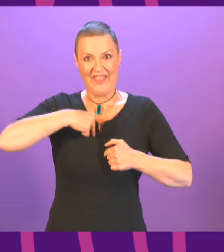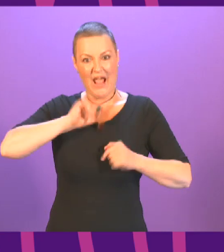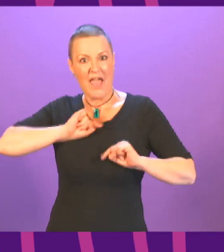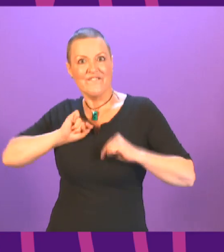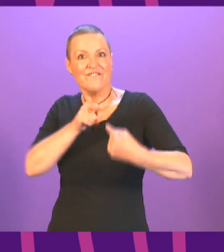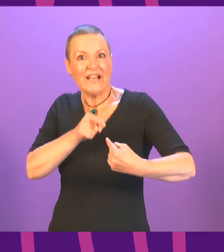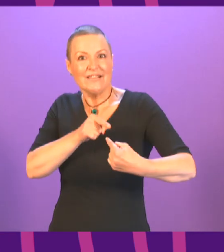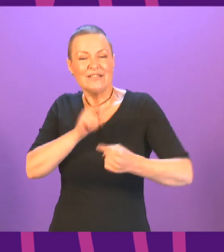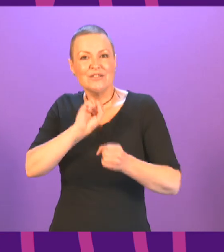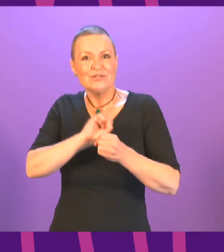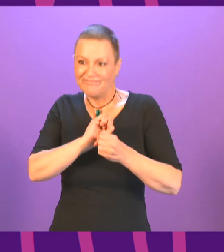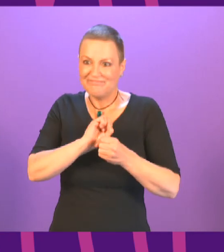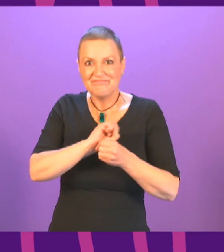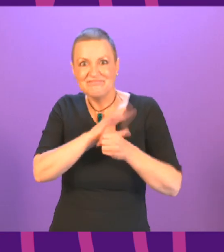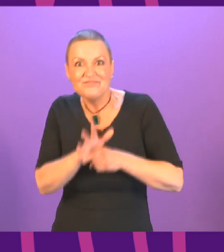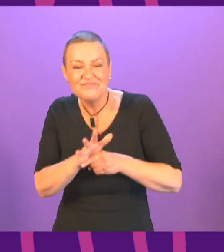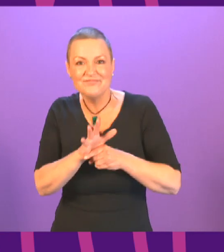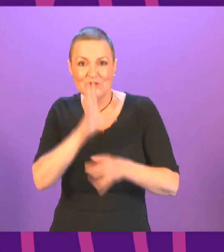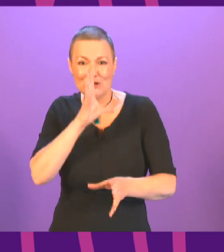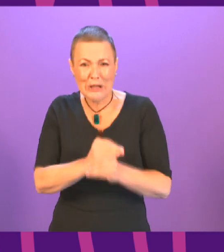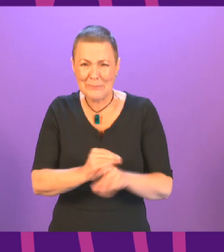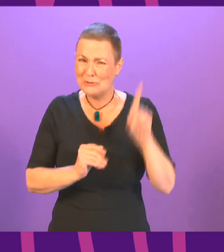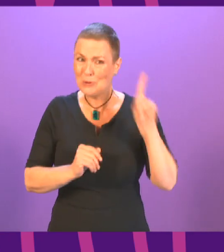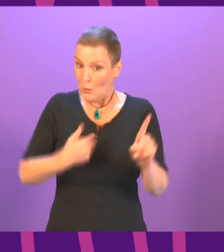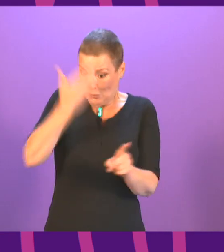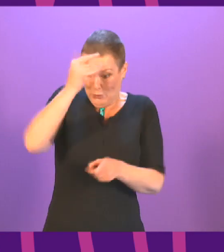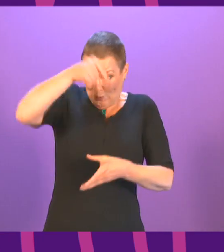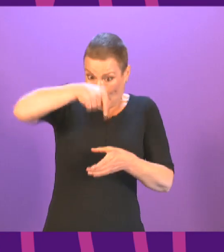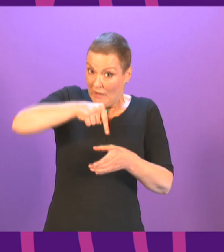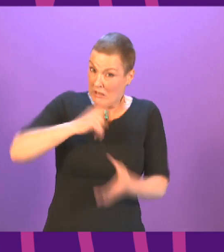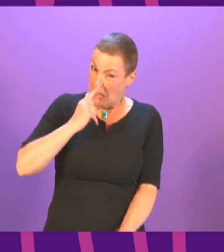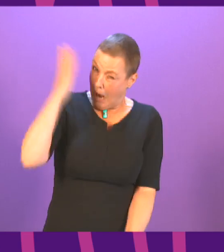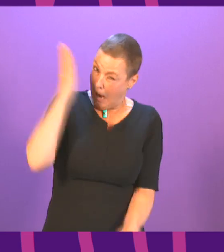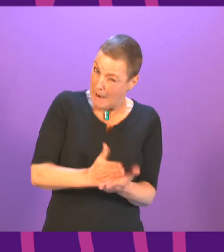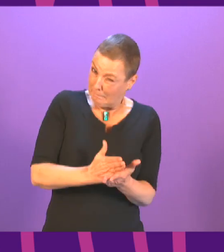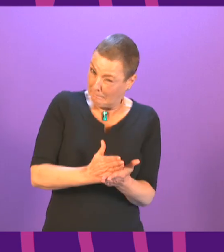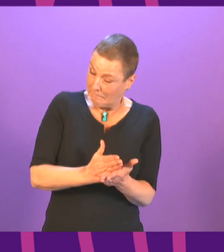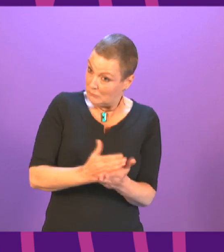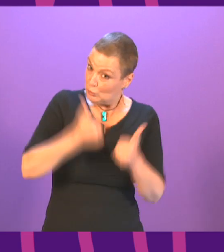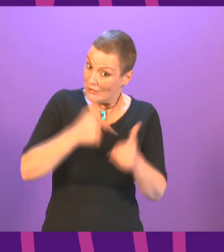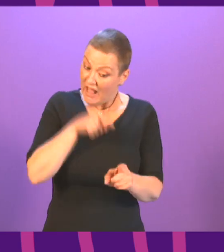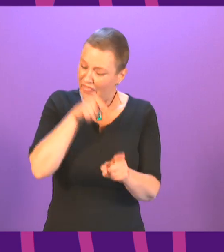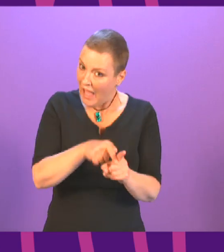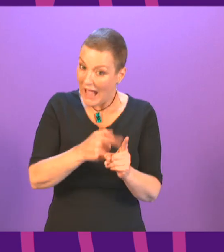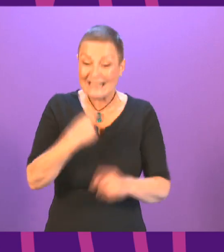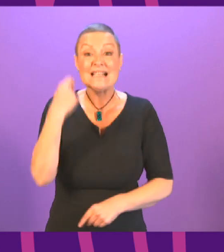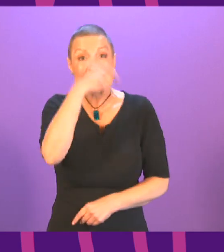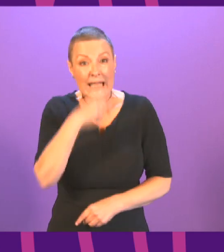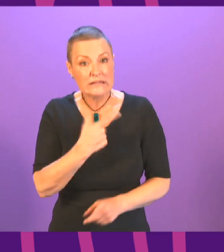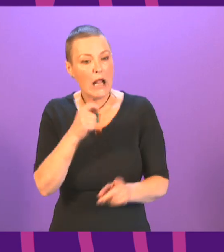testing tells people. Slovakia is not population testing on a diagnostic basis. It is important